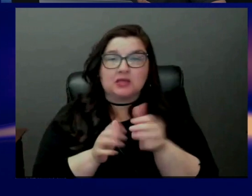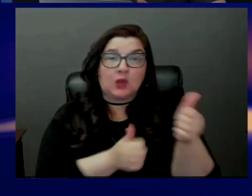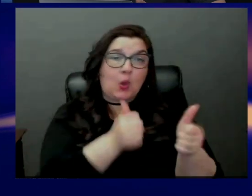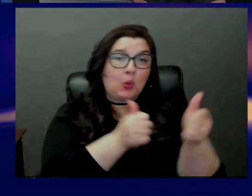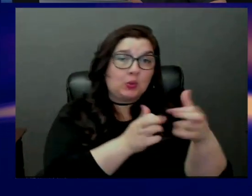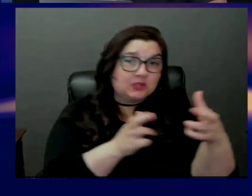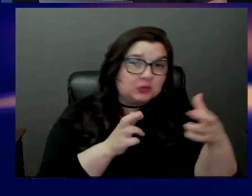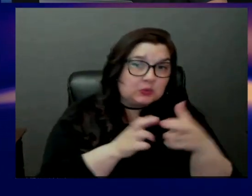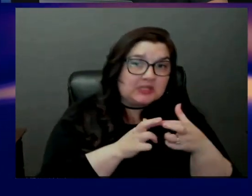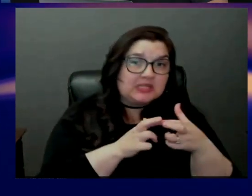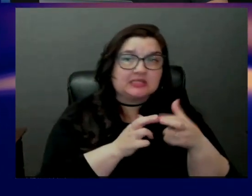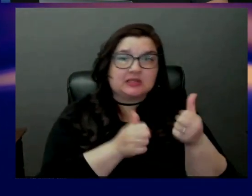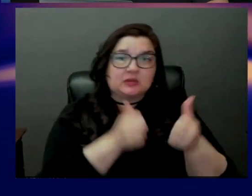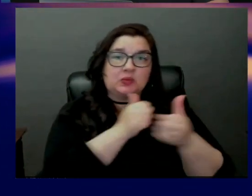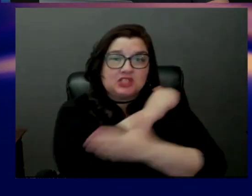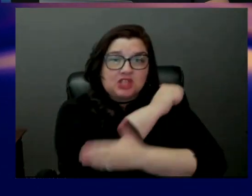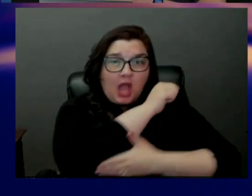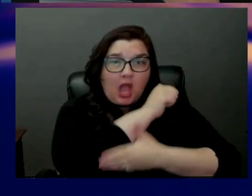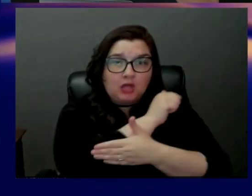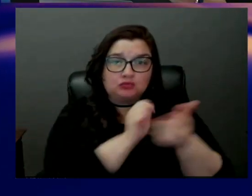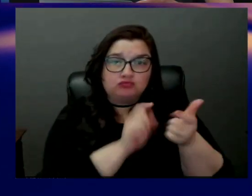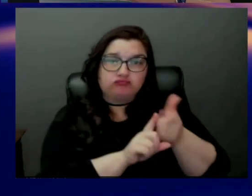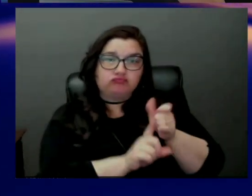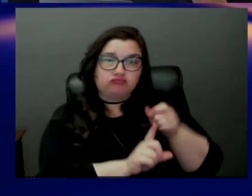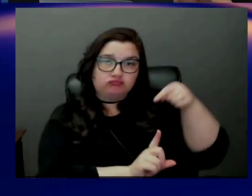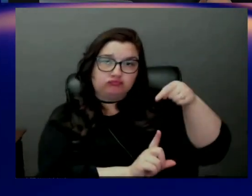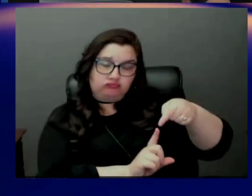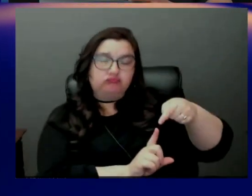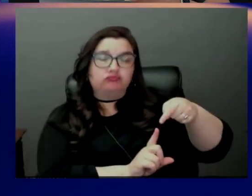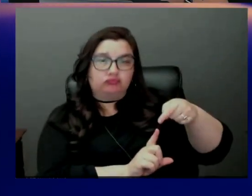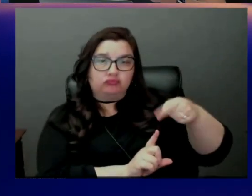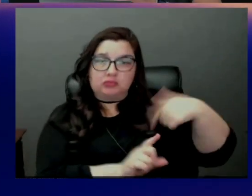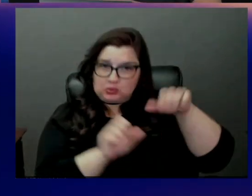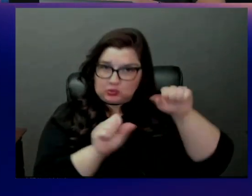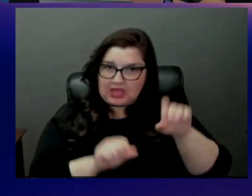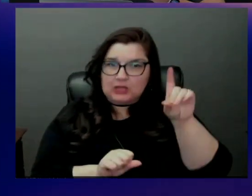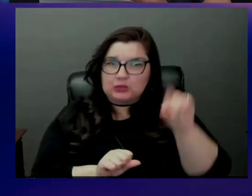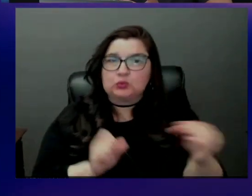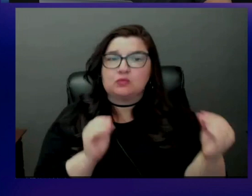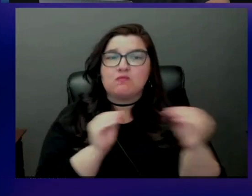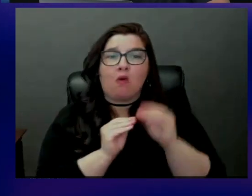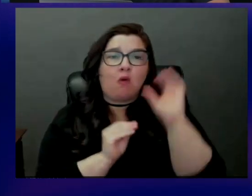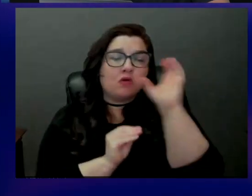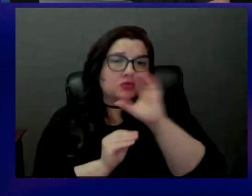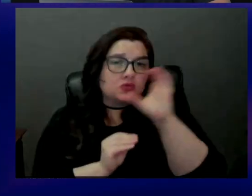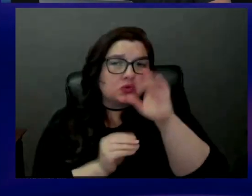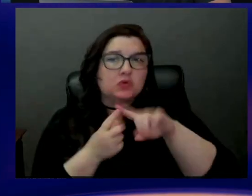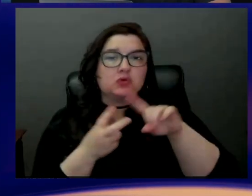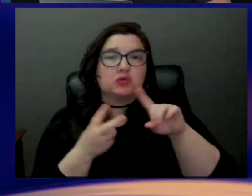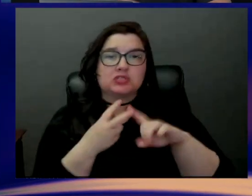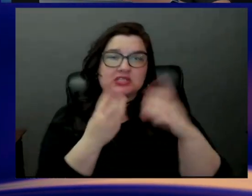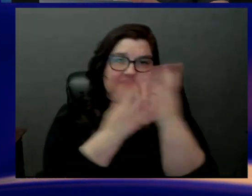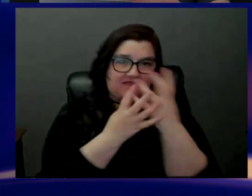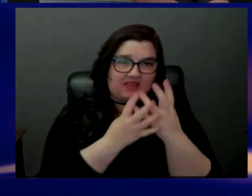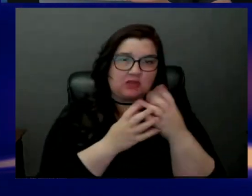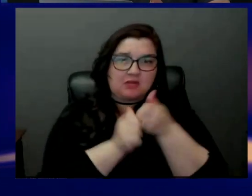originating from, so you can do more searches or filtering based on those attributes as well. [Kyle] Got it.